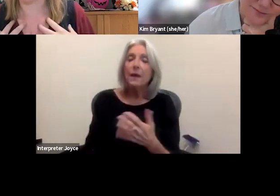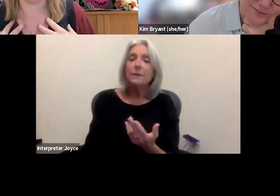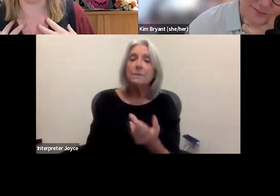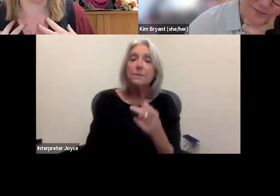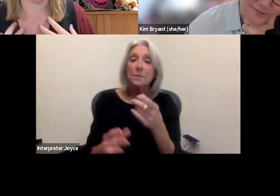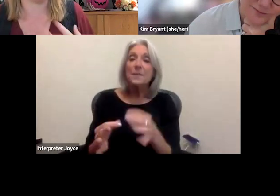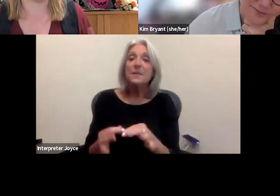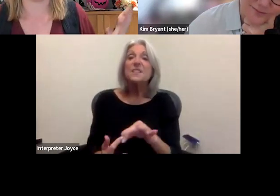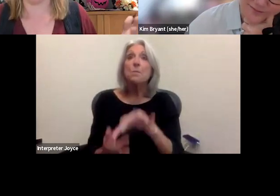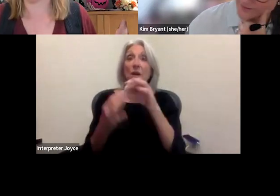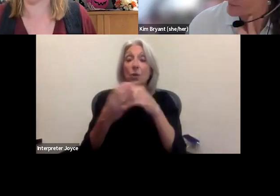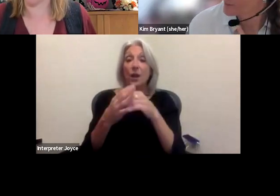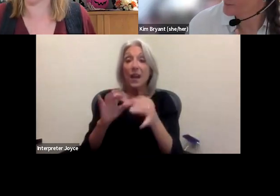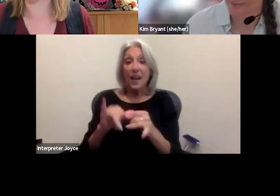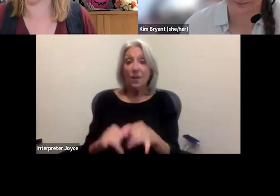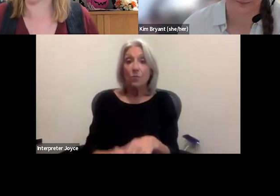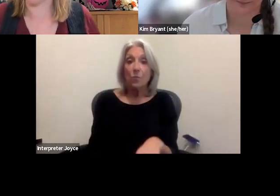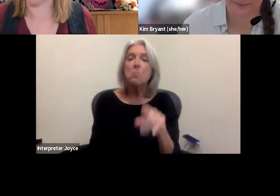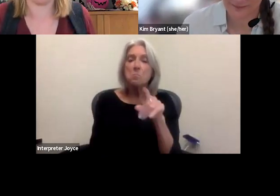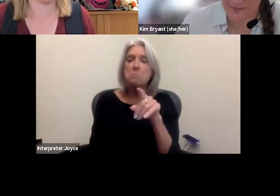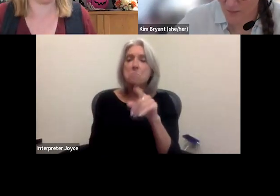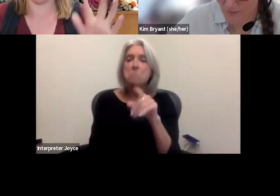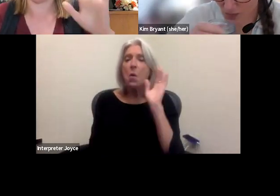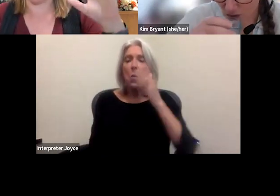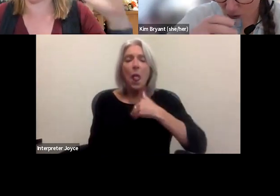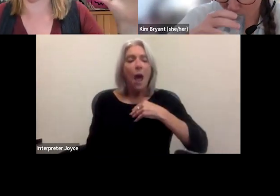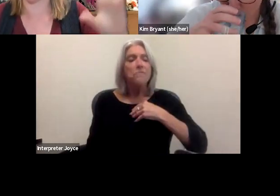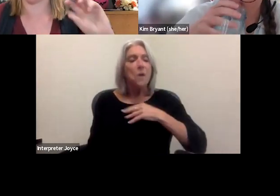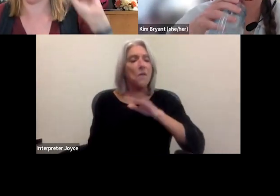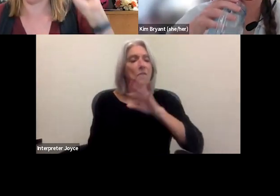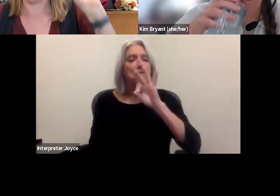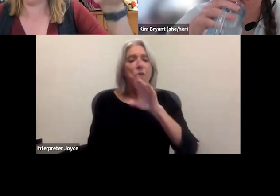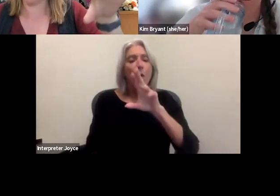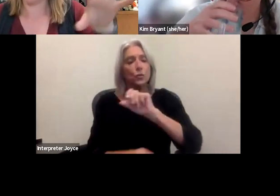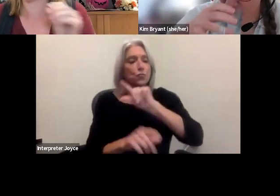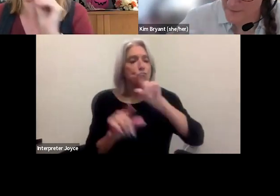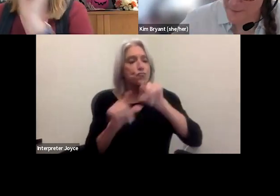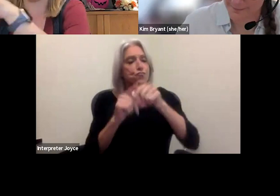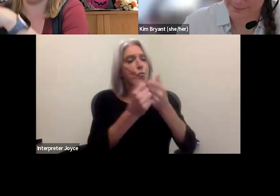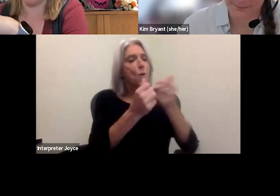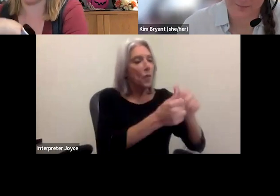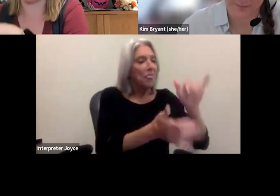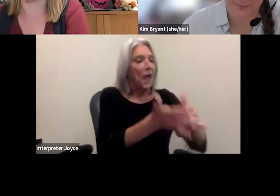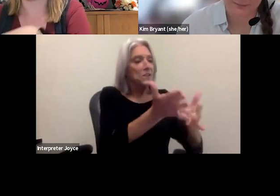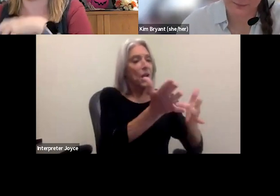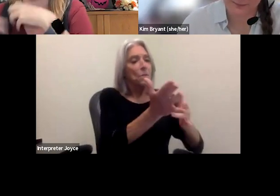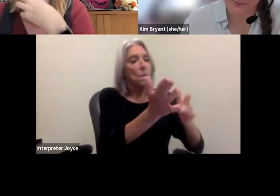that I speak to, is like, oh, we'll get a focus group about the technology. Like, well, you do this, and then we'll have a focus group.